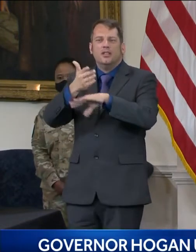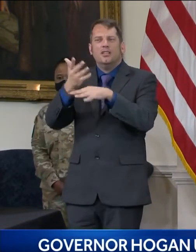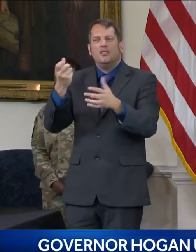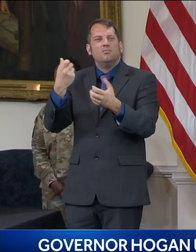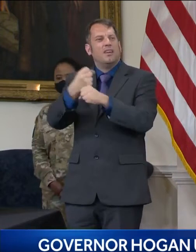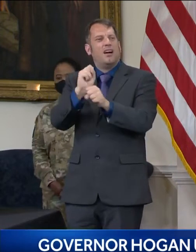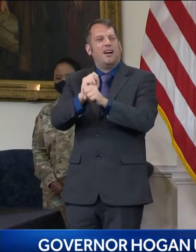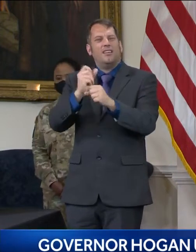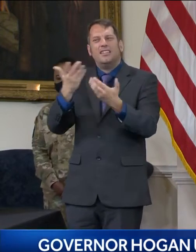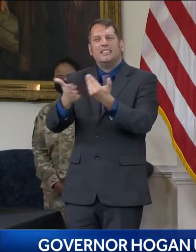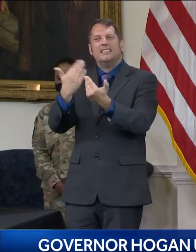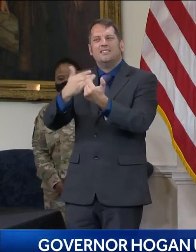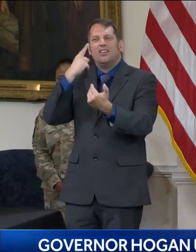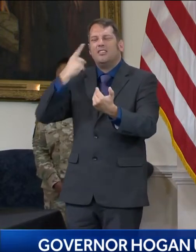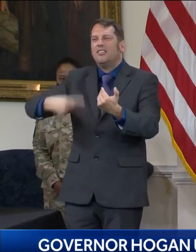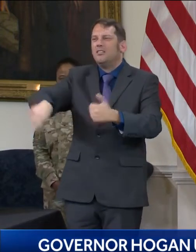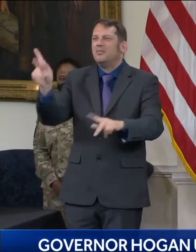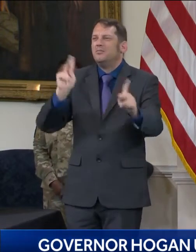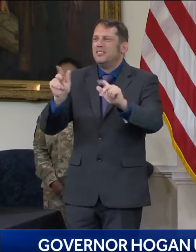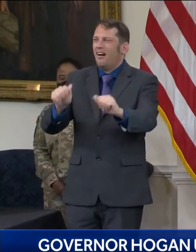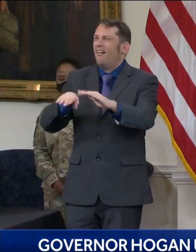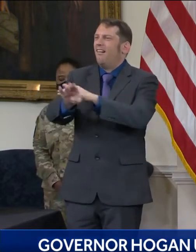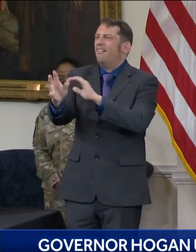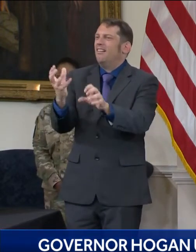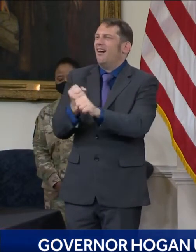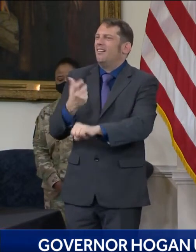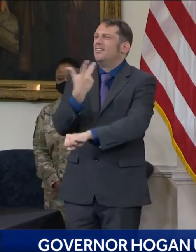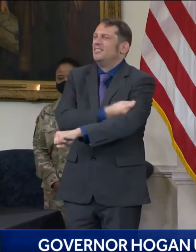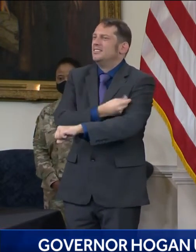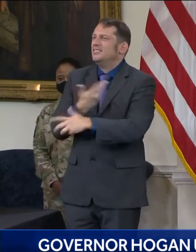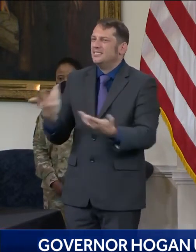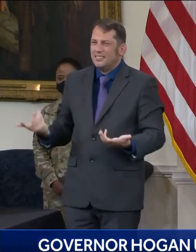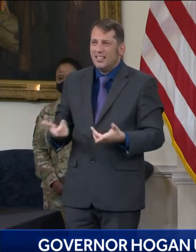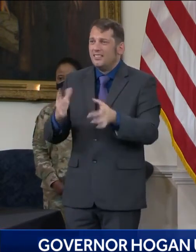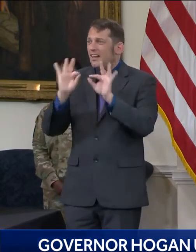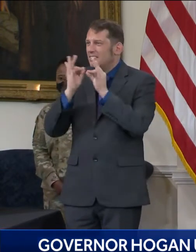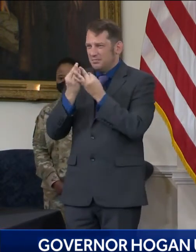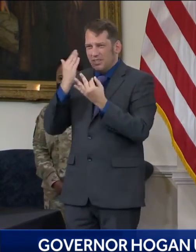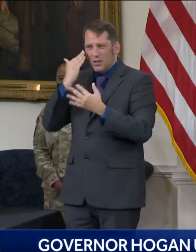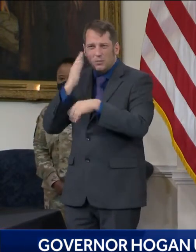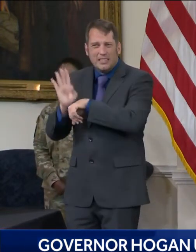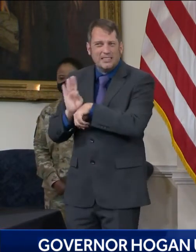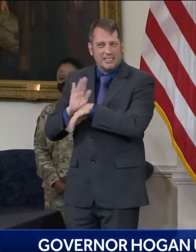WE WANT TO DO EVERYTHING WE CAN TO MAKE IT EASY FOR SOMEONE, WE UNDERSTAND IT IS HARD FOR PEOPLE WHEN THEY WORK THAN THEY HAVE TO